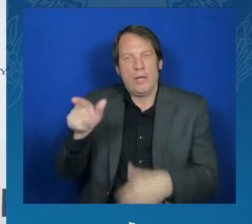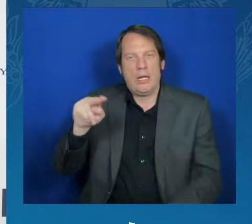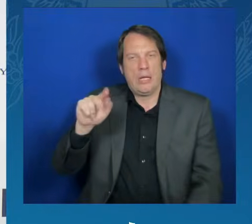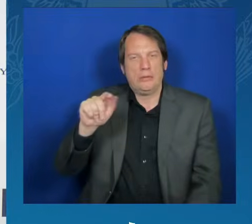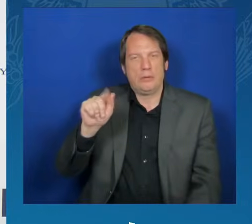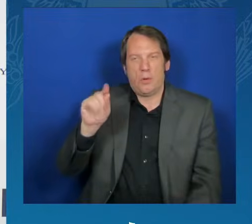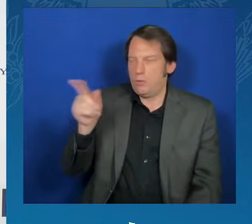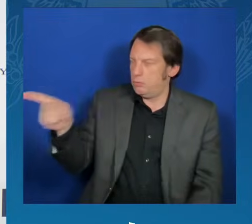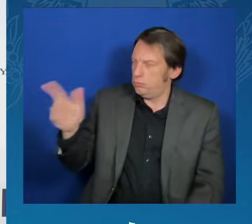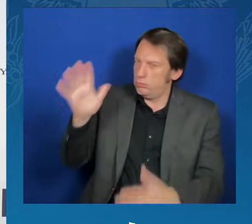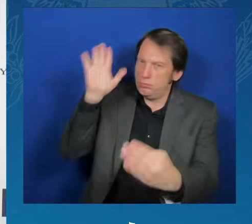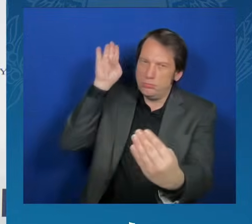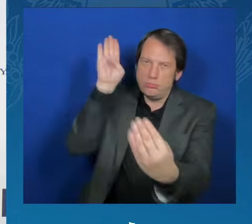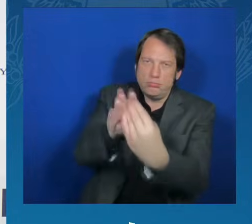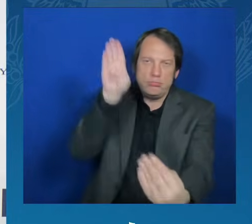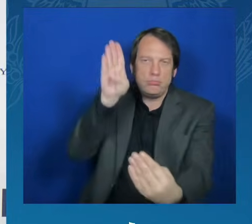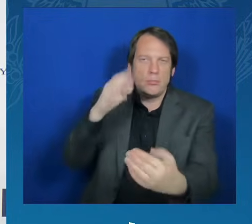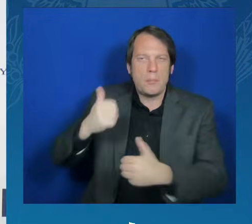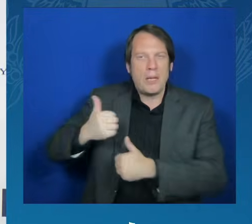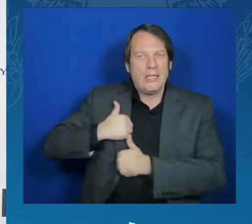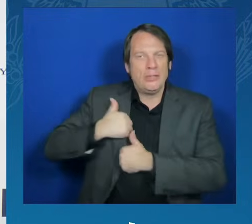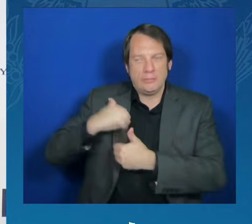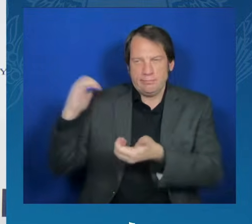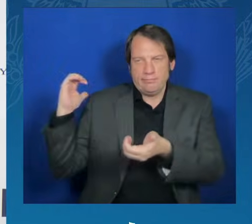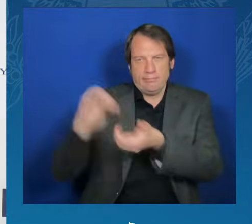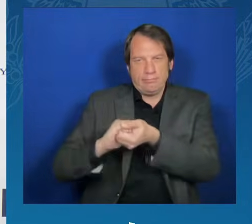NATO was founded on a very simple premise: